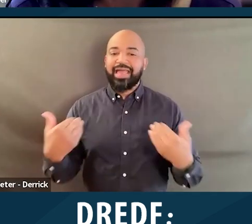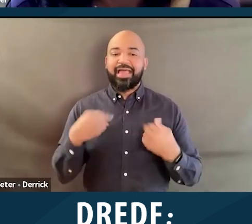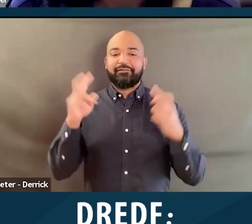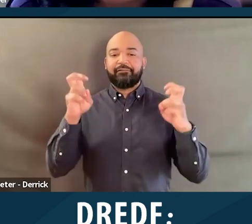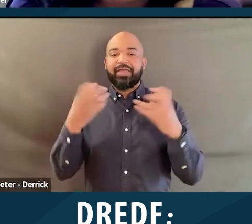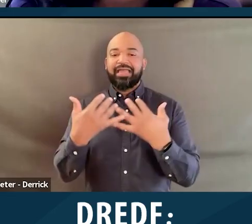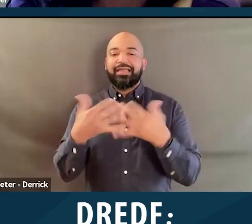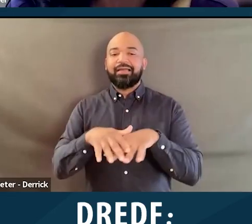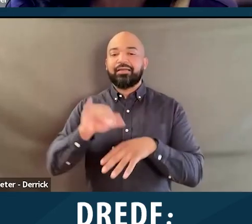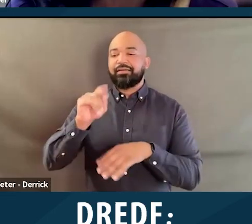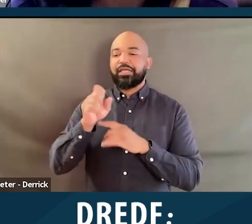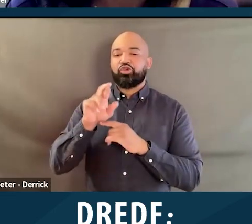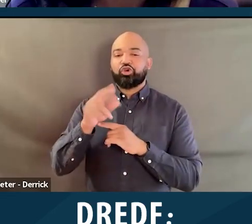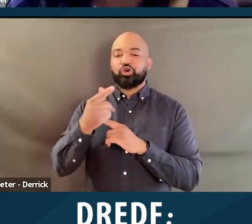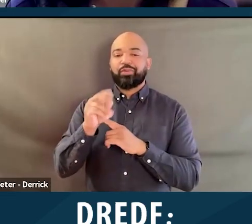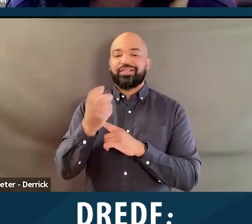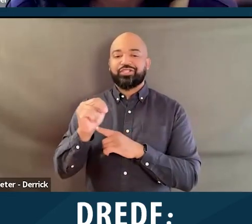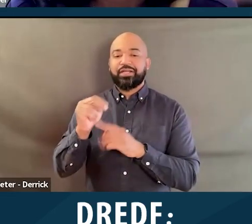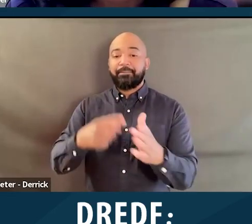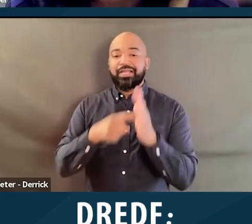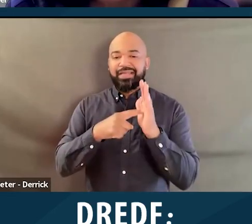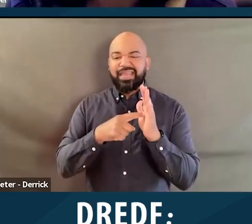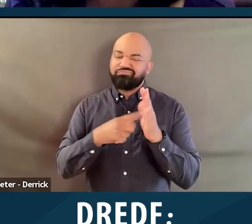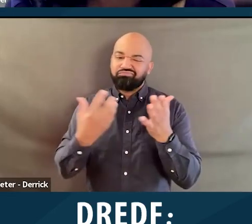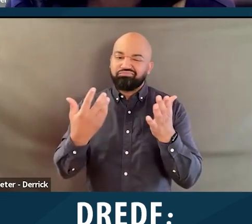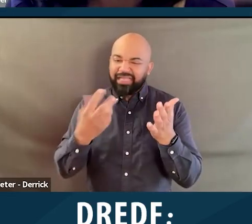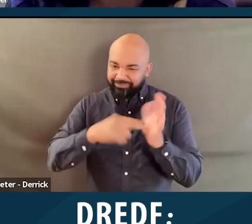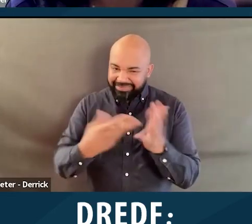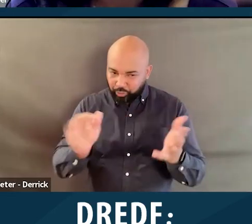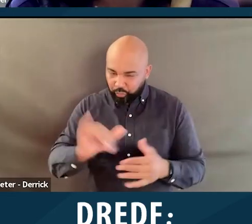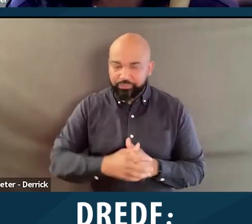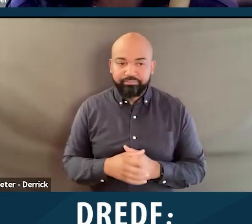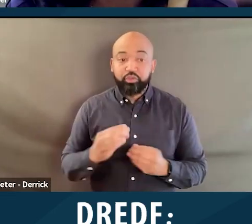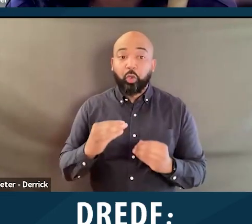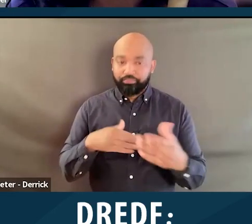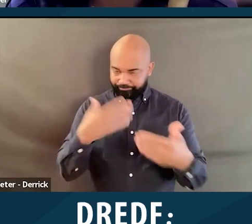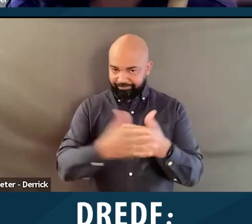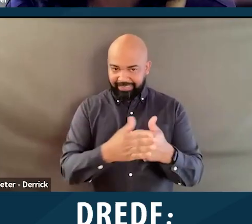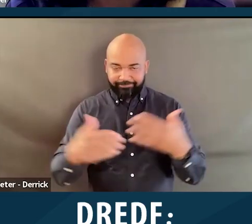the right to live in the community with supports. And sometimes we call it the integration mandate.